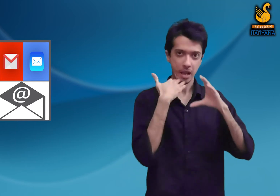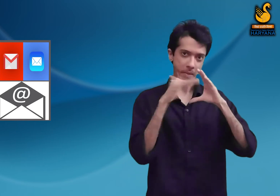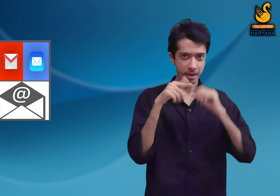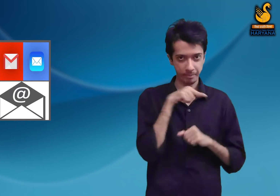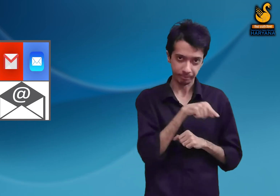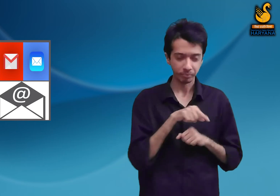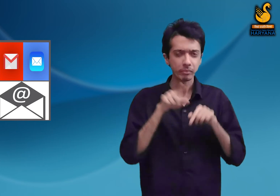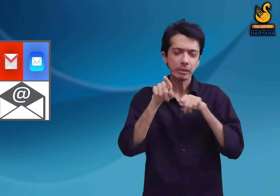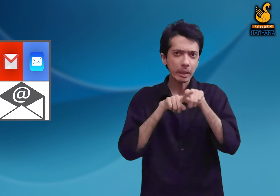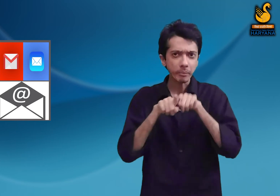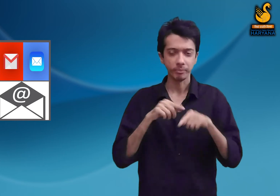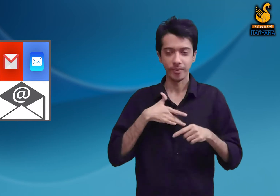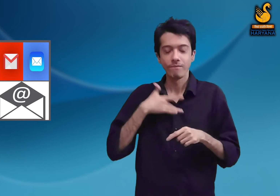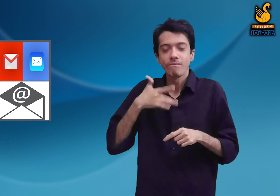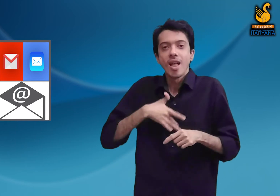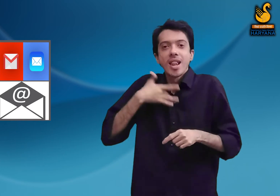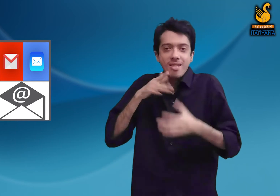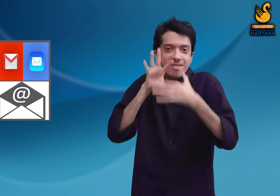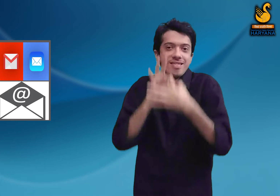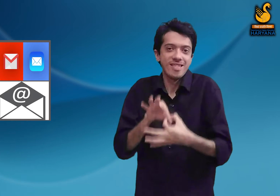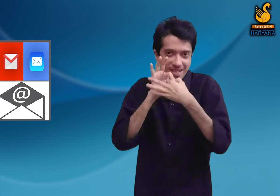Let me give you an example Personal Touch.